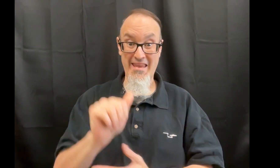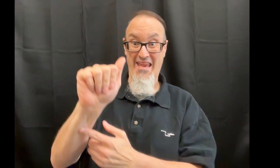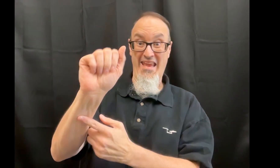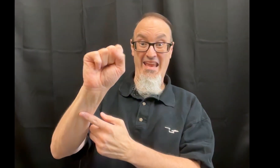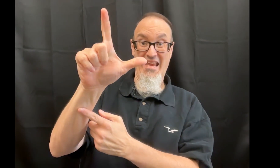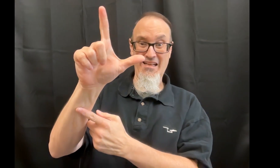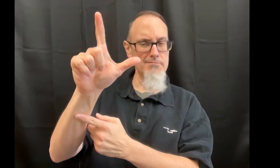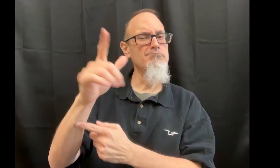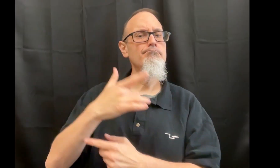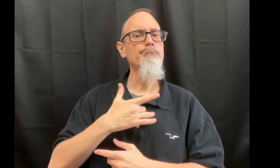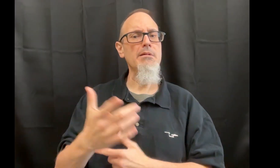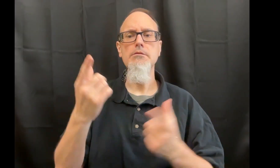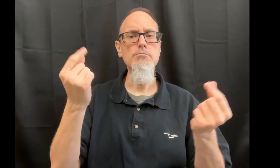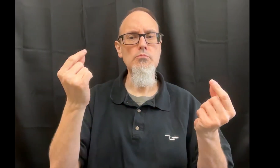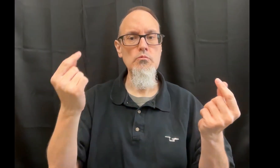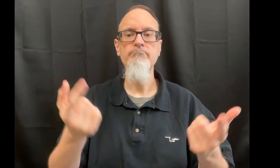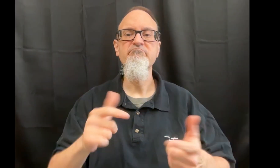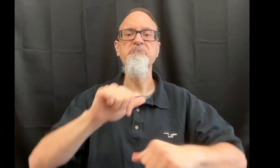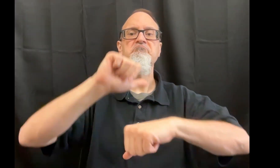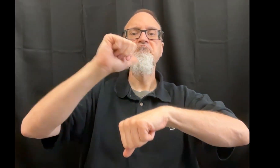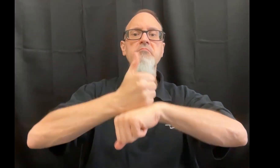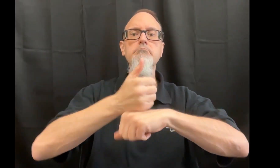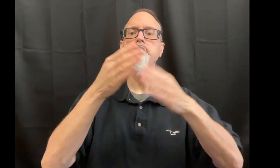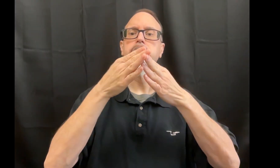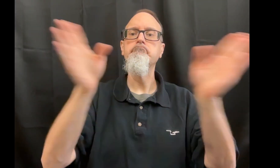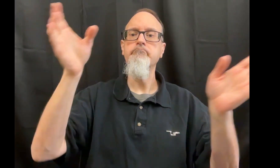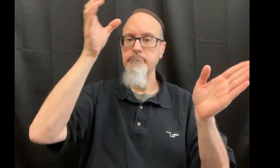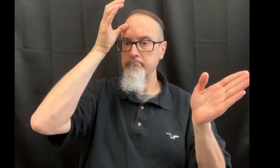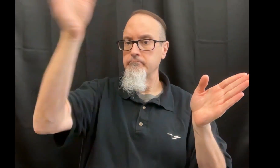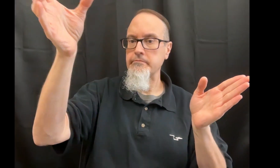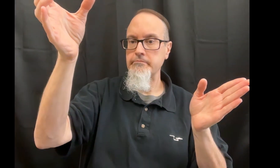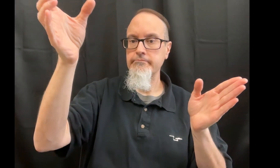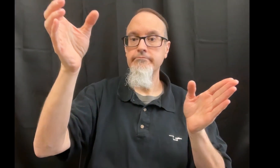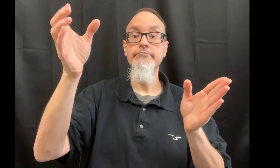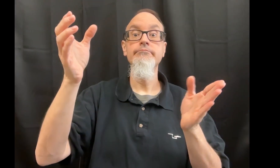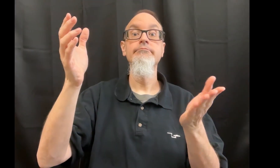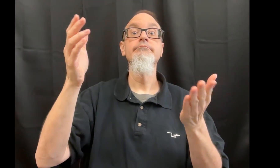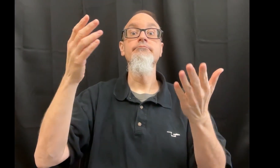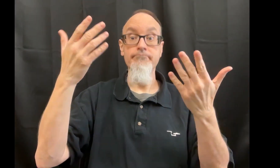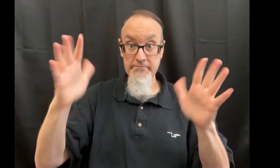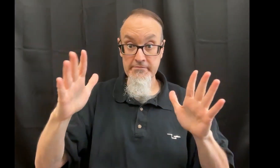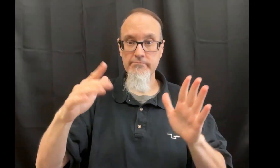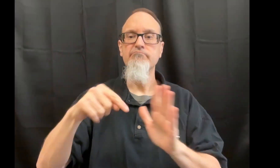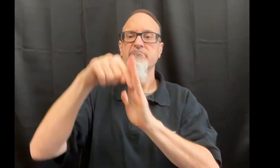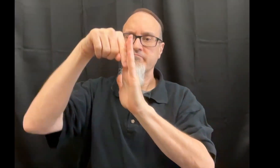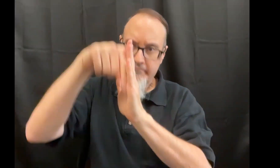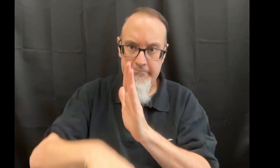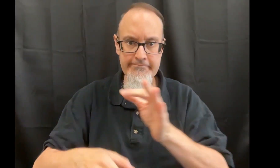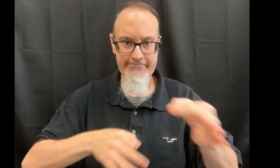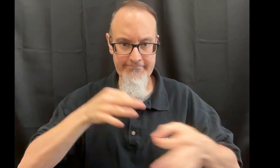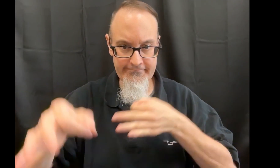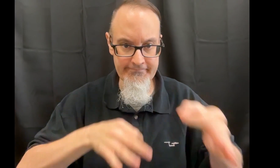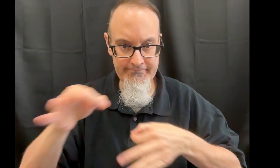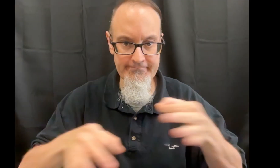ASL tends to establish the general concept then go in detail,